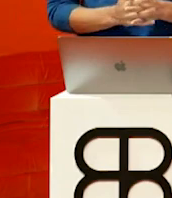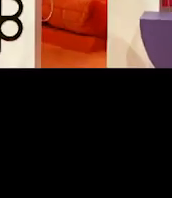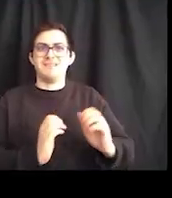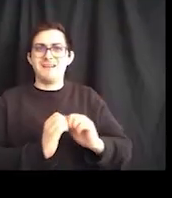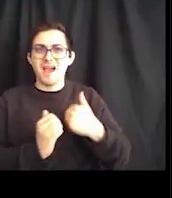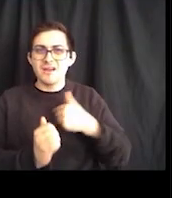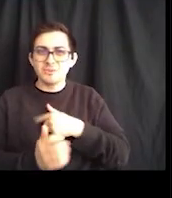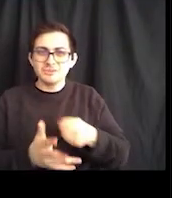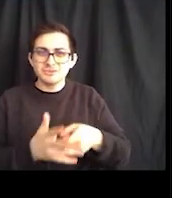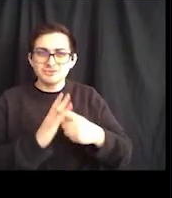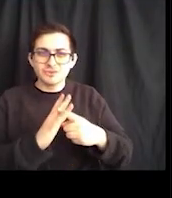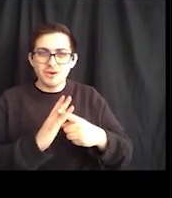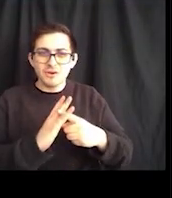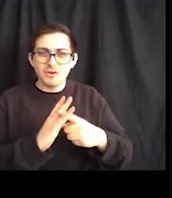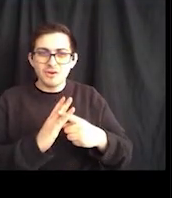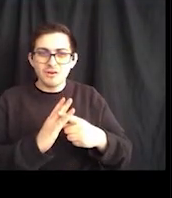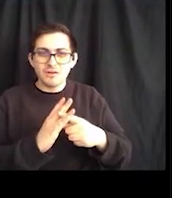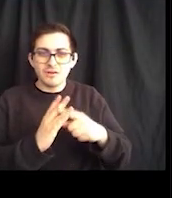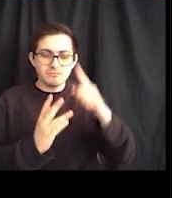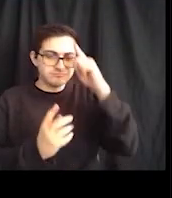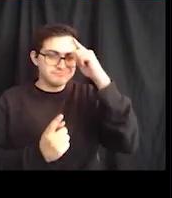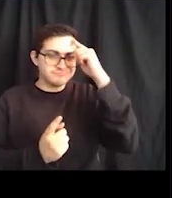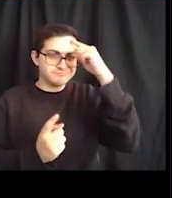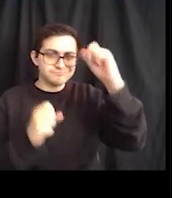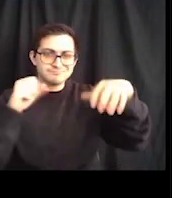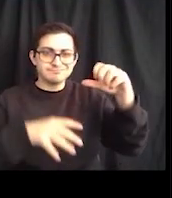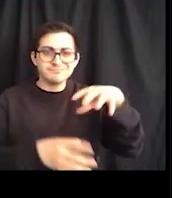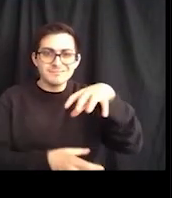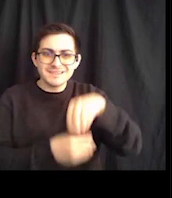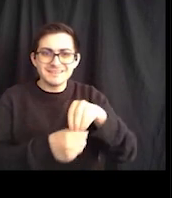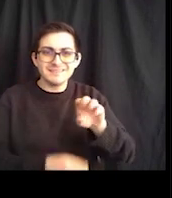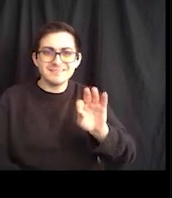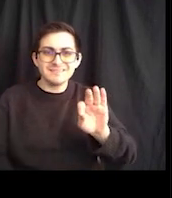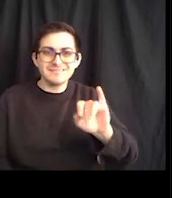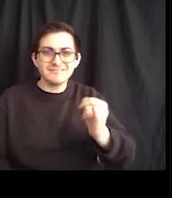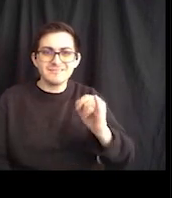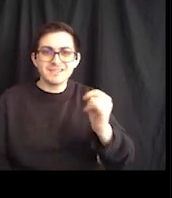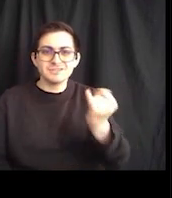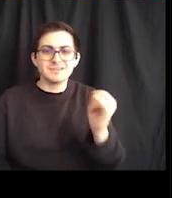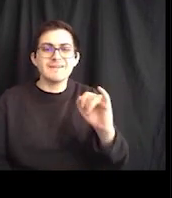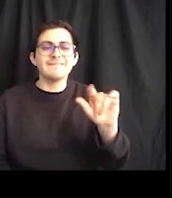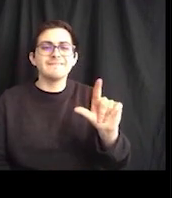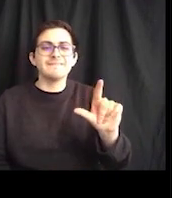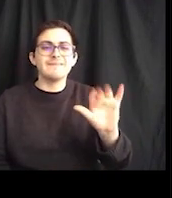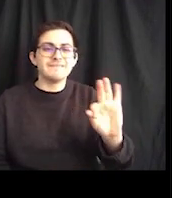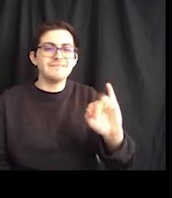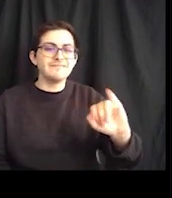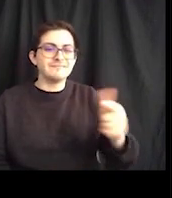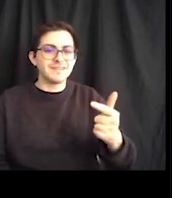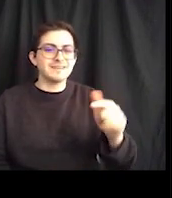So let me just click this new button here on the front page. And I'm going to go into browse templates.